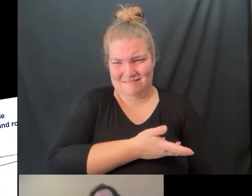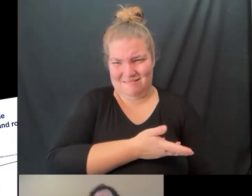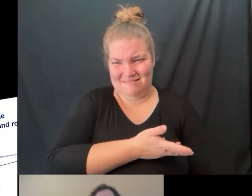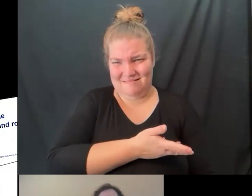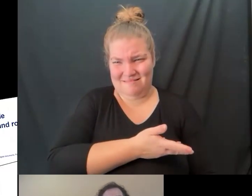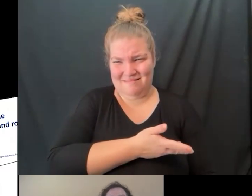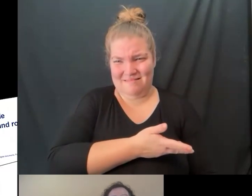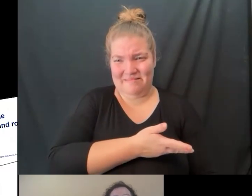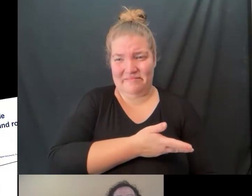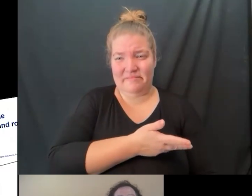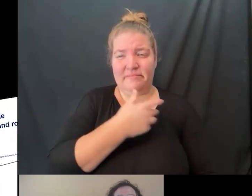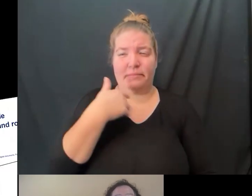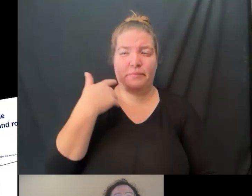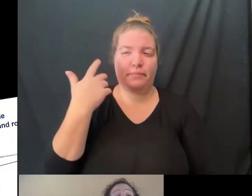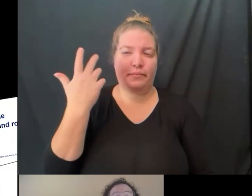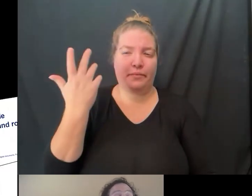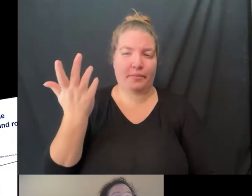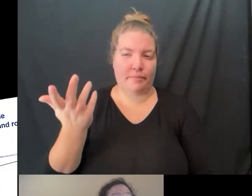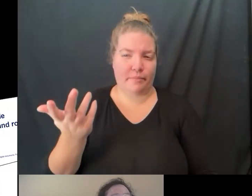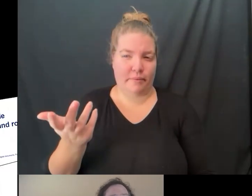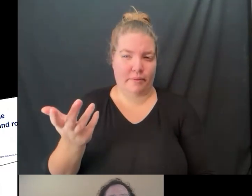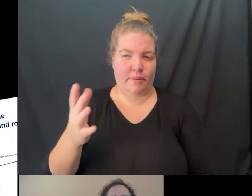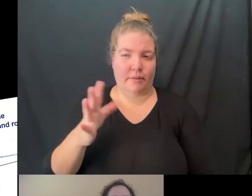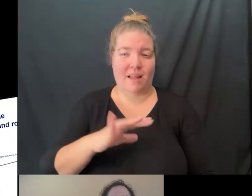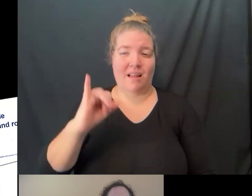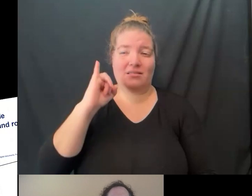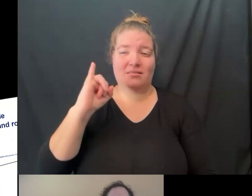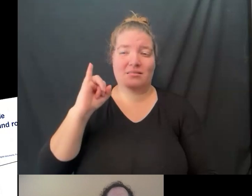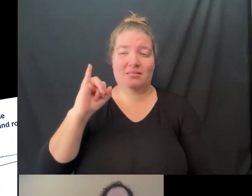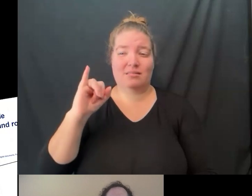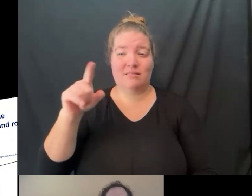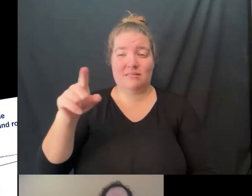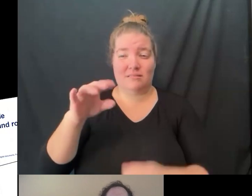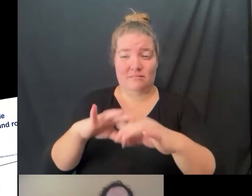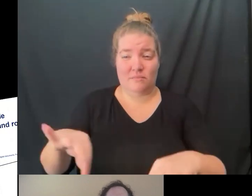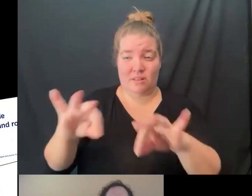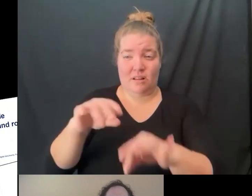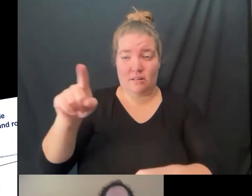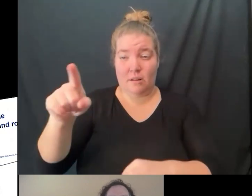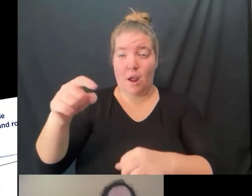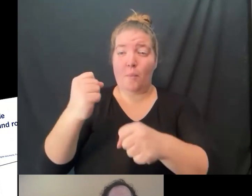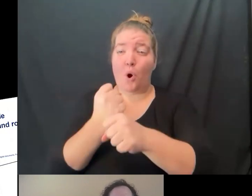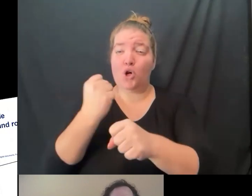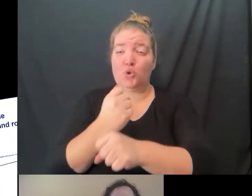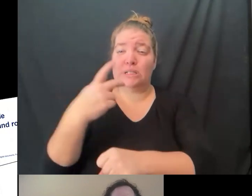you don't mind asking a random person or someone who feels like they understand the law. I shouldn't say a random person. That's one thing, but it's really important to you,